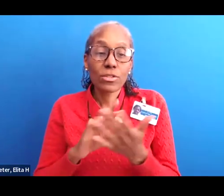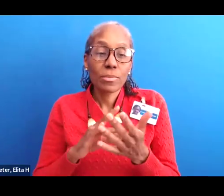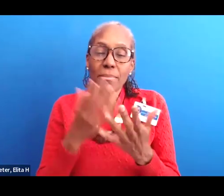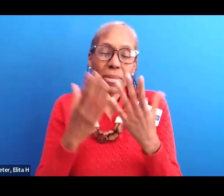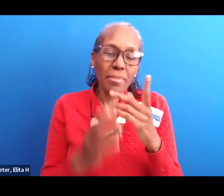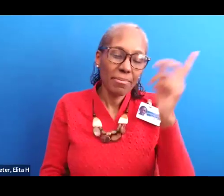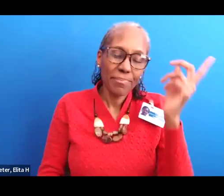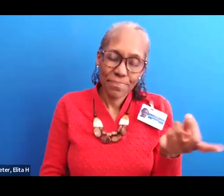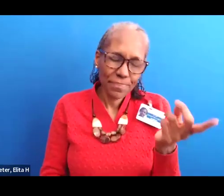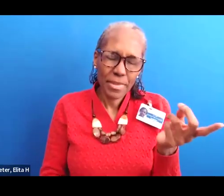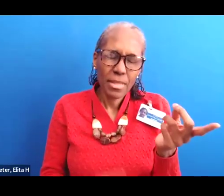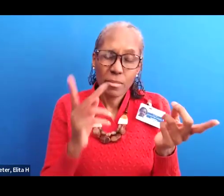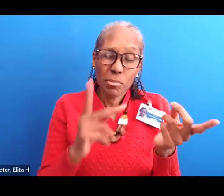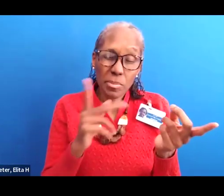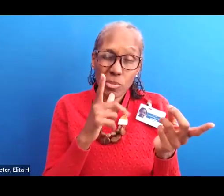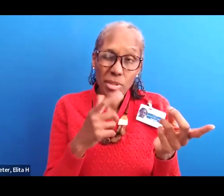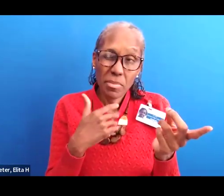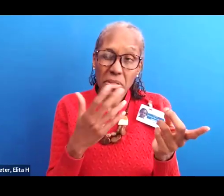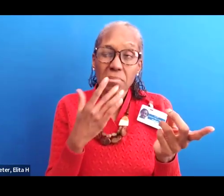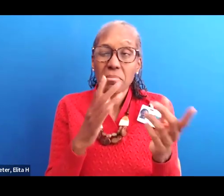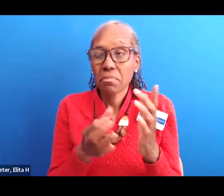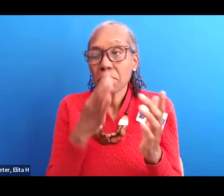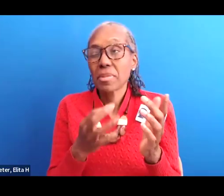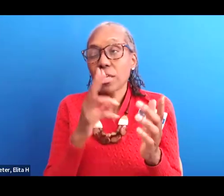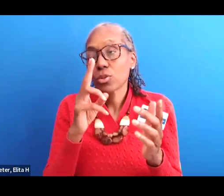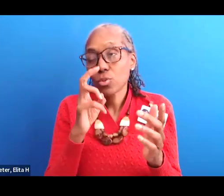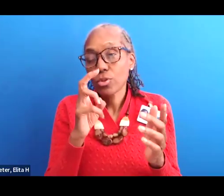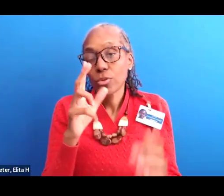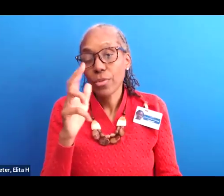take, people who have seizures, they might take medication like 200, 300 milligrams.